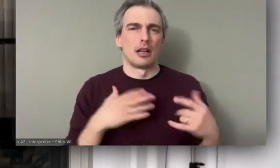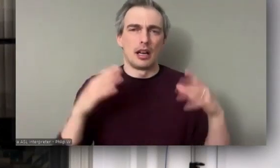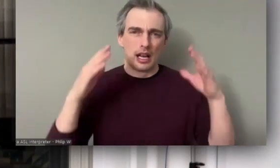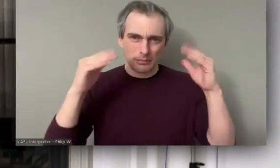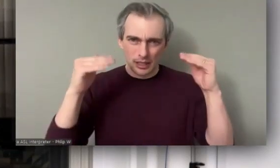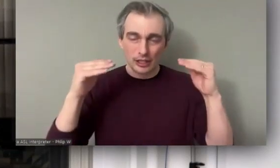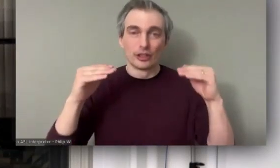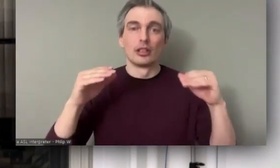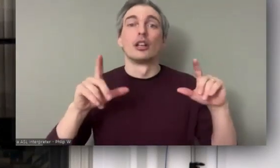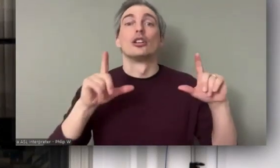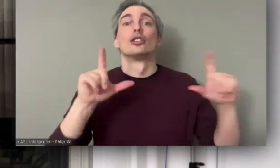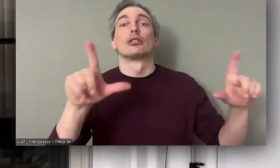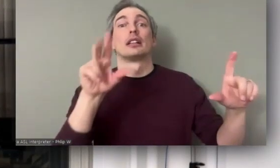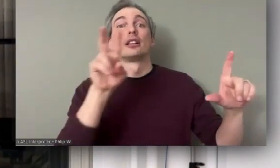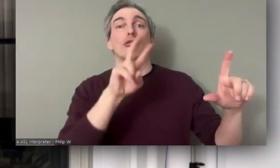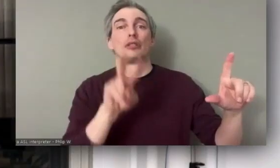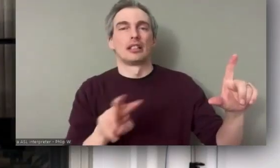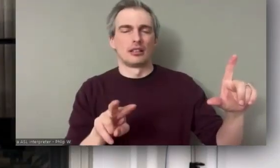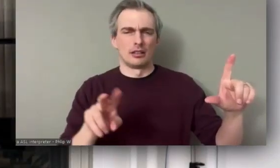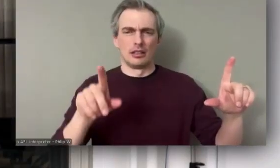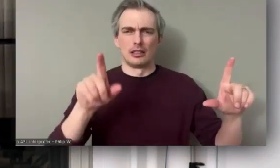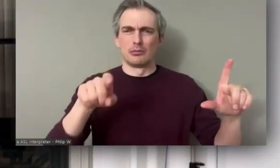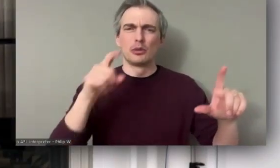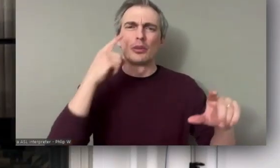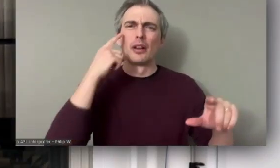navigate the operating system UI.